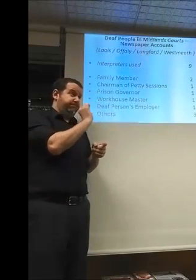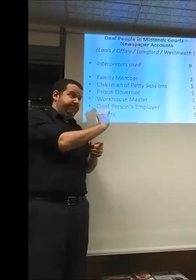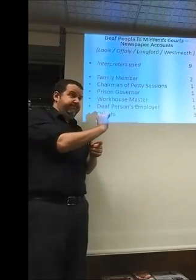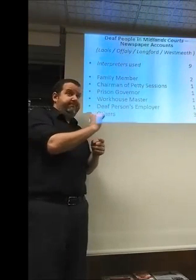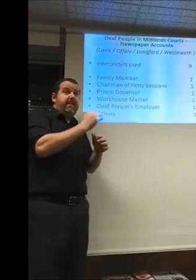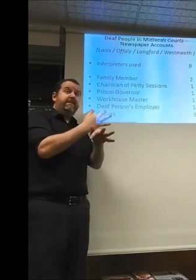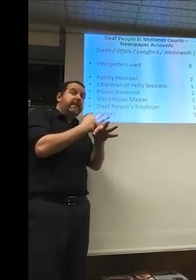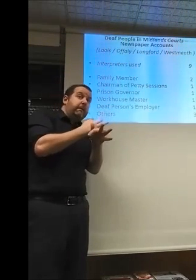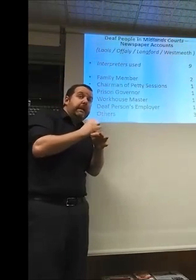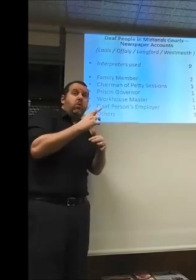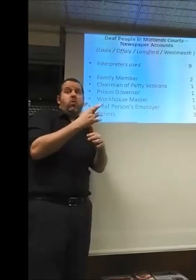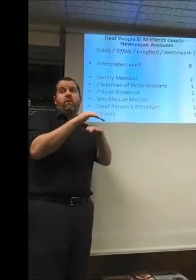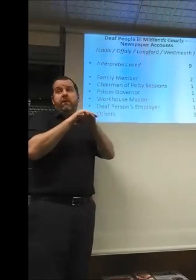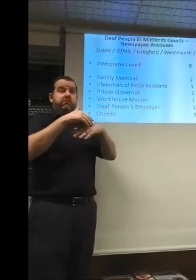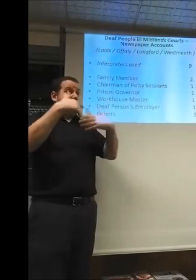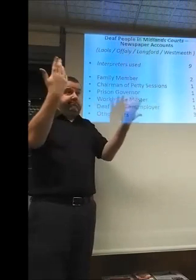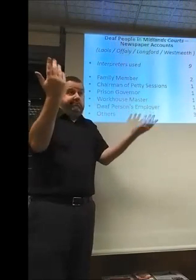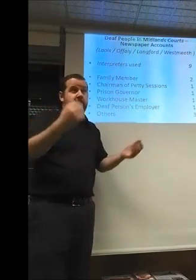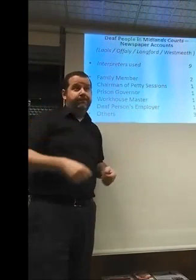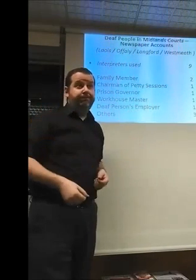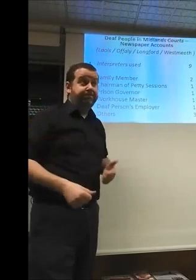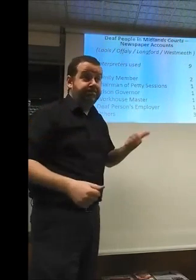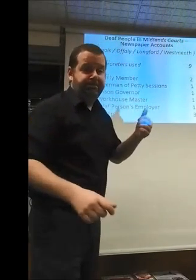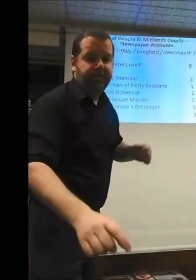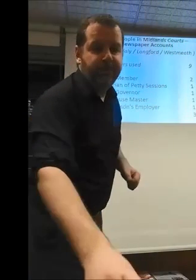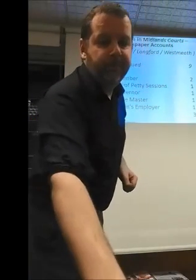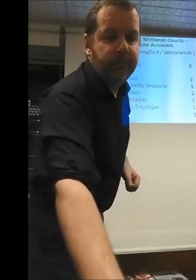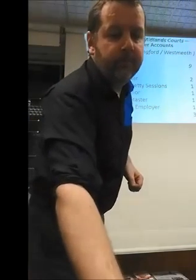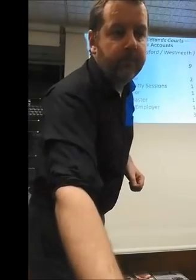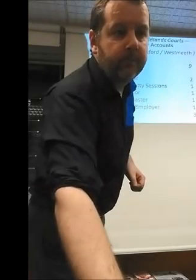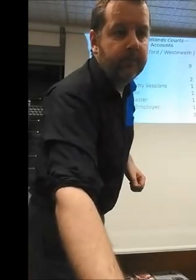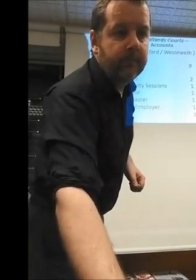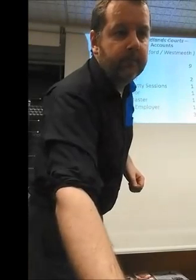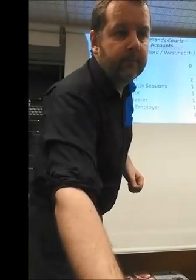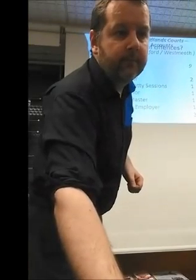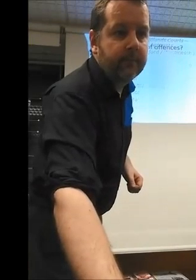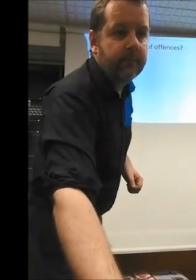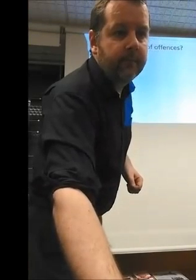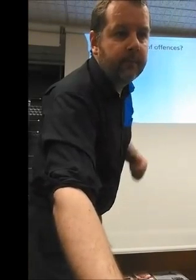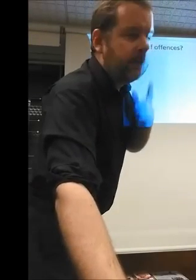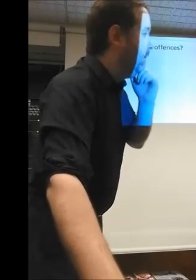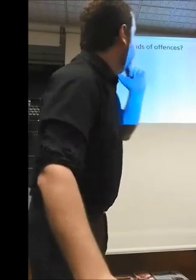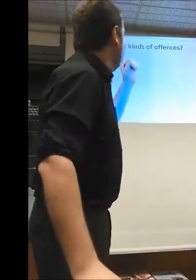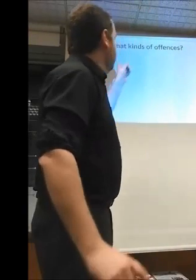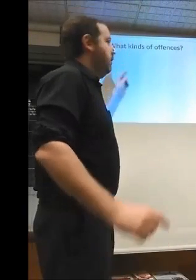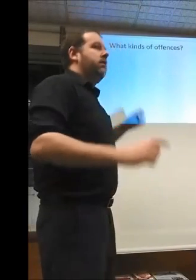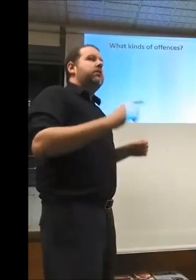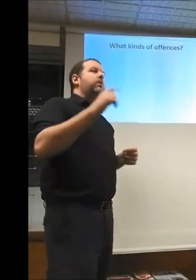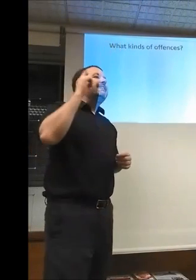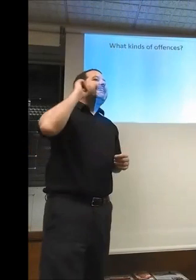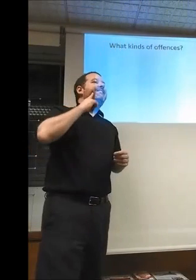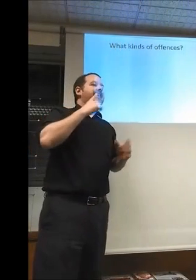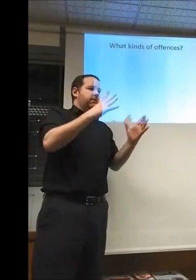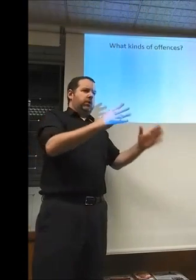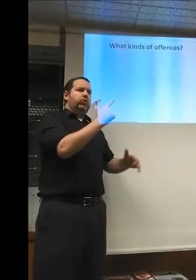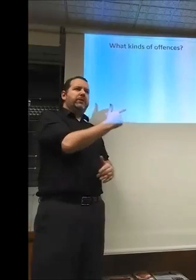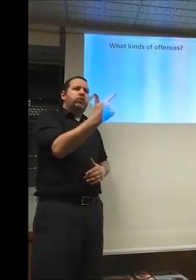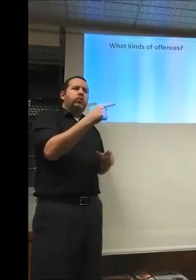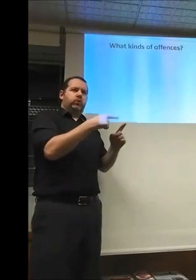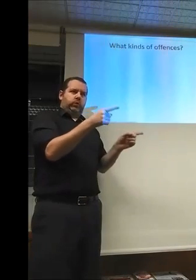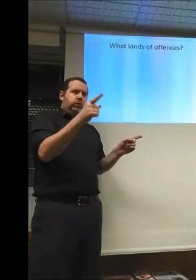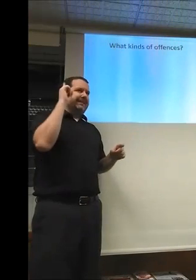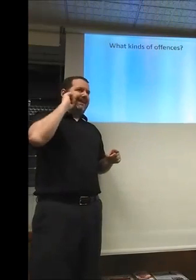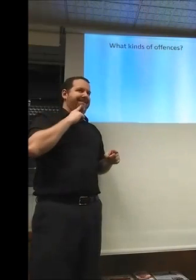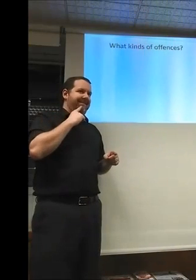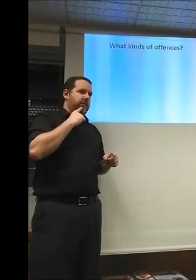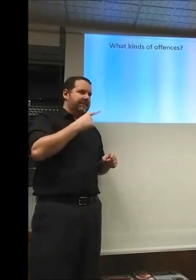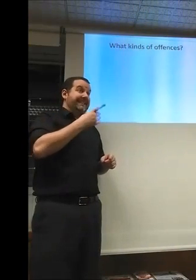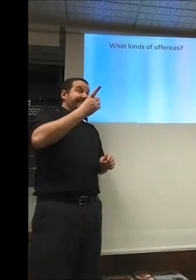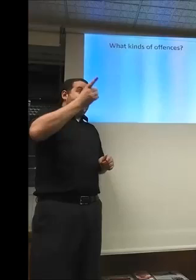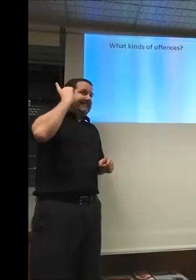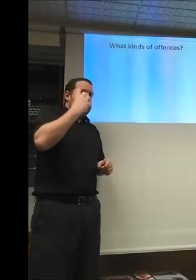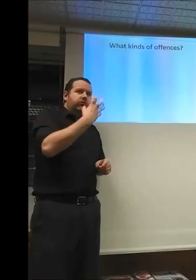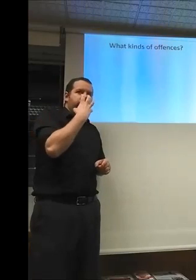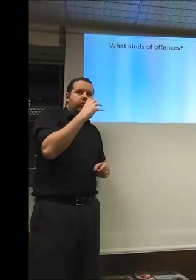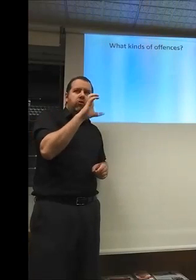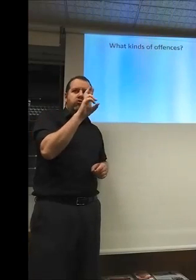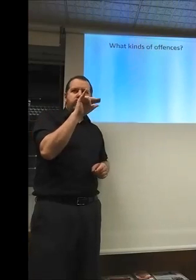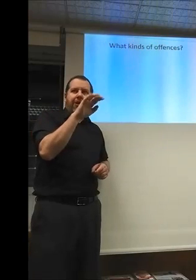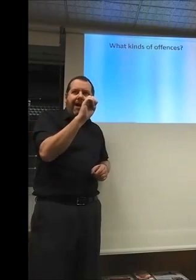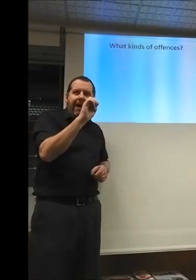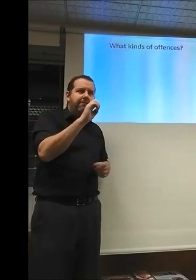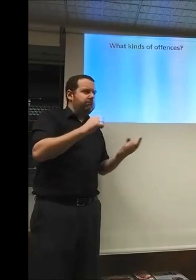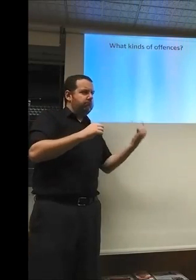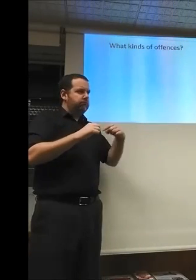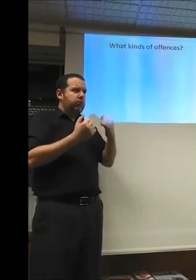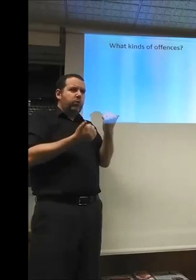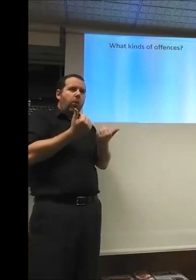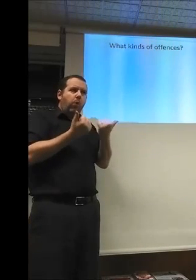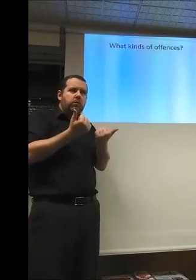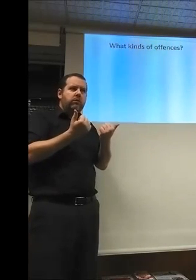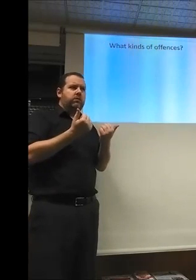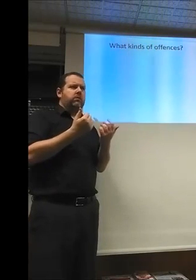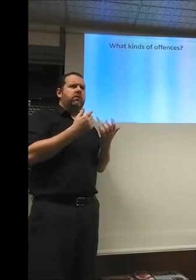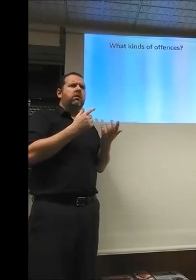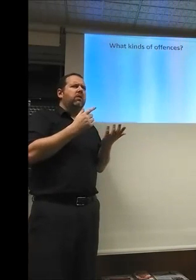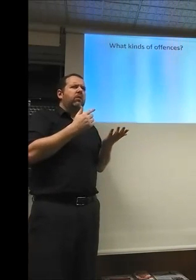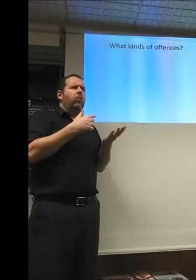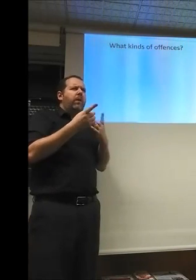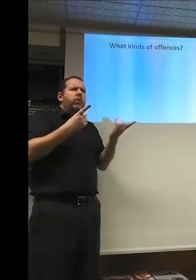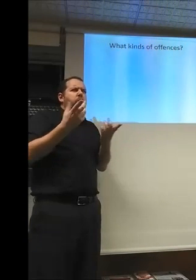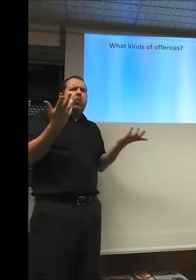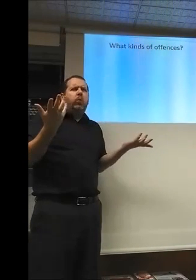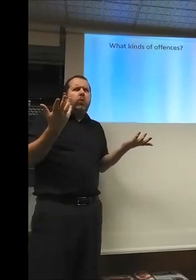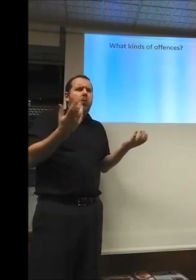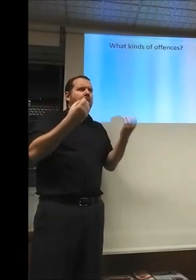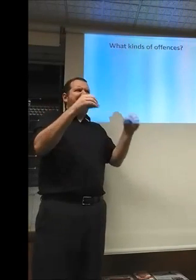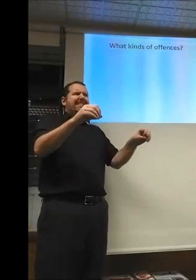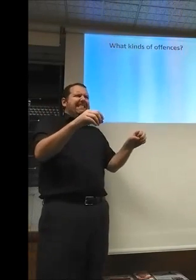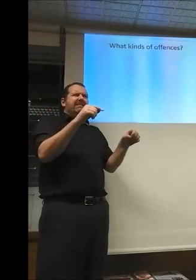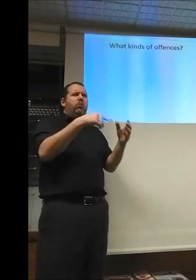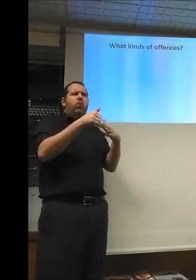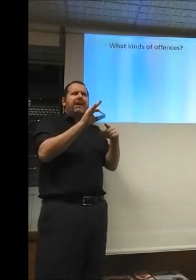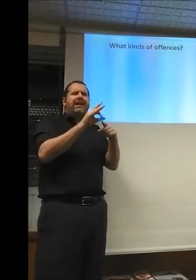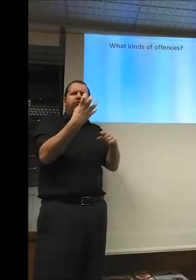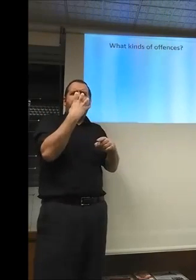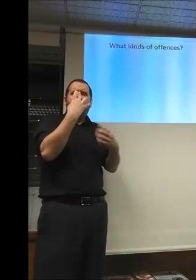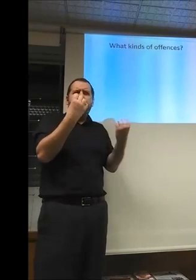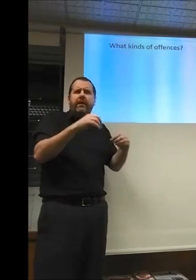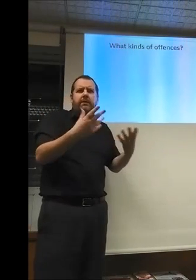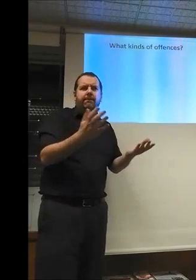make a statement or talk about their experience and there was one case that I found in a newspaper